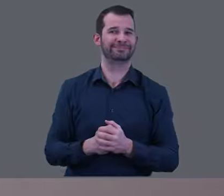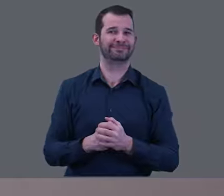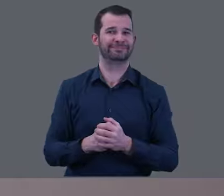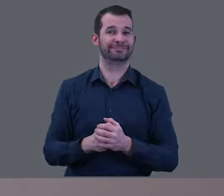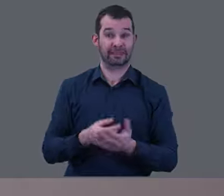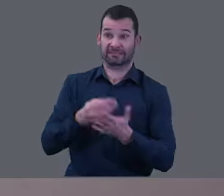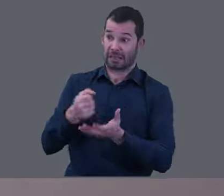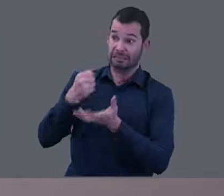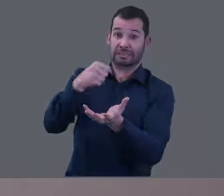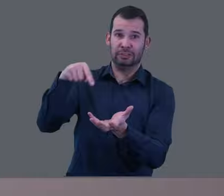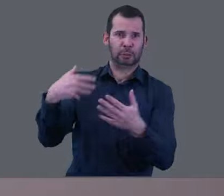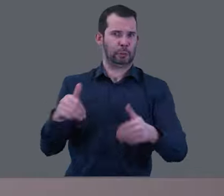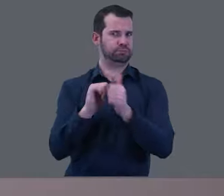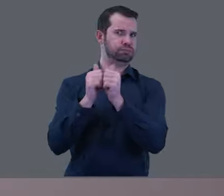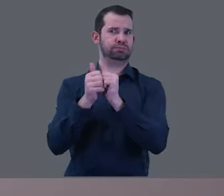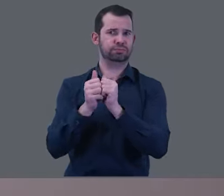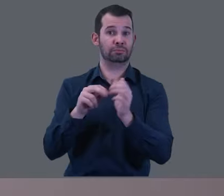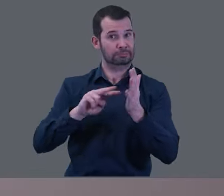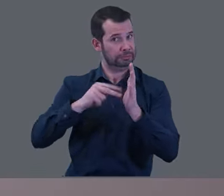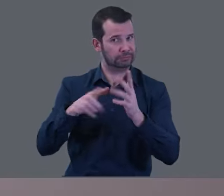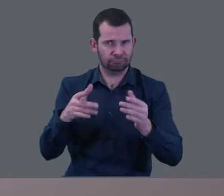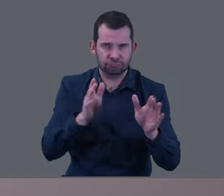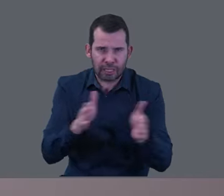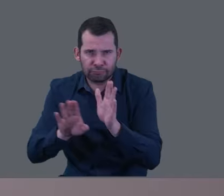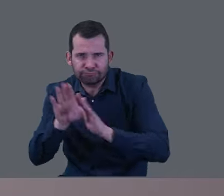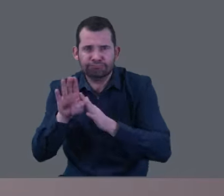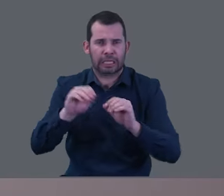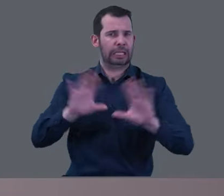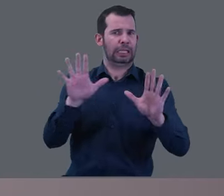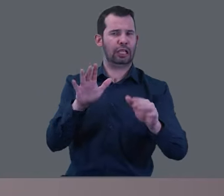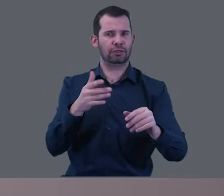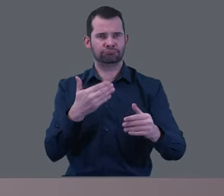Funding is competitive, so preparing a clear and compelling proposal is key.